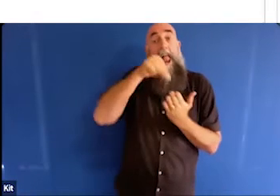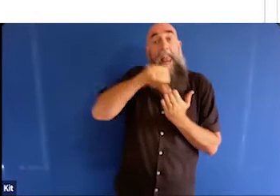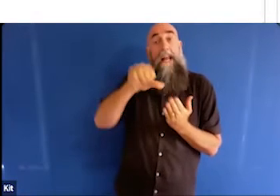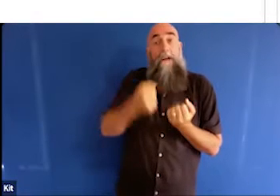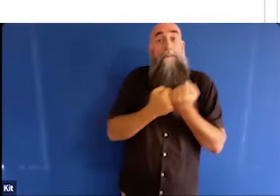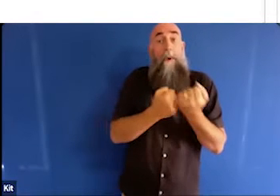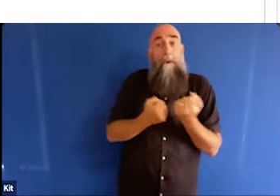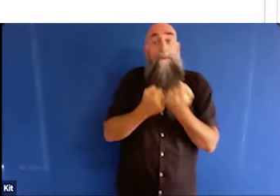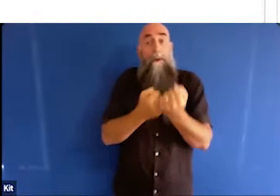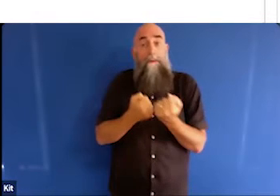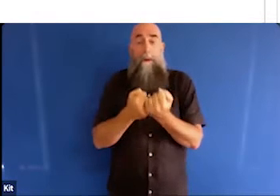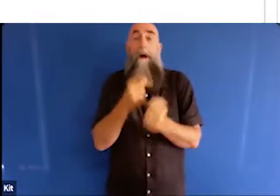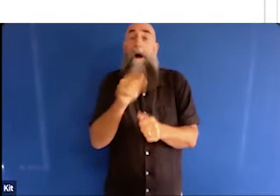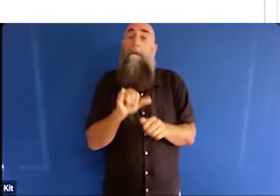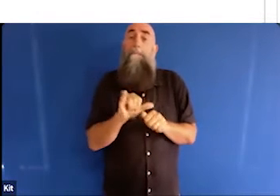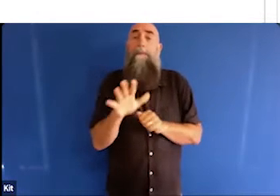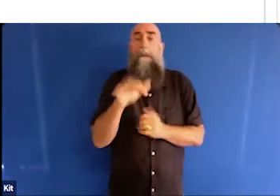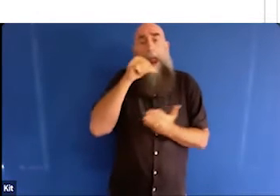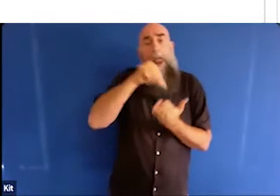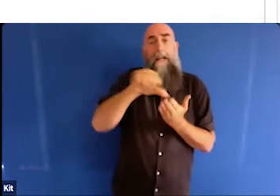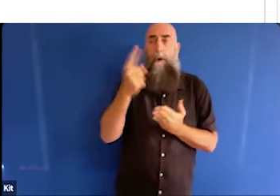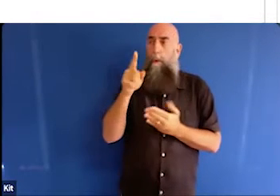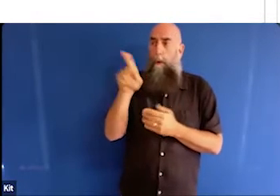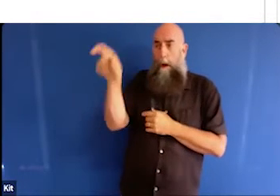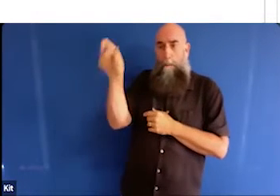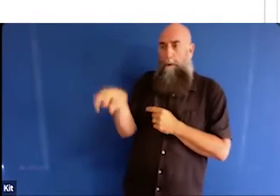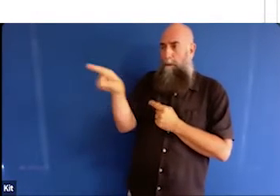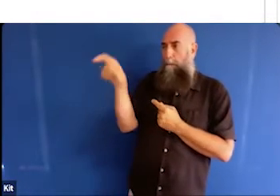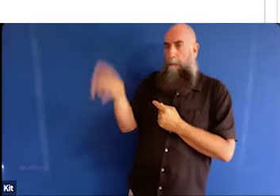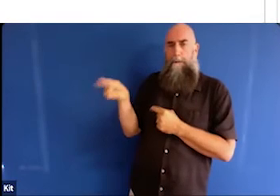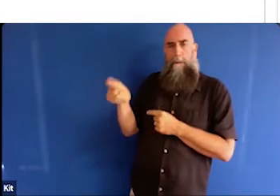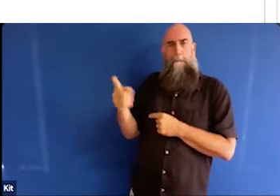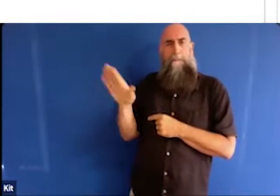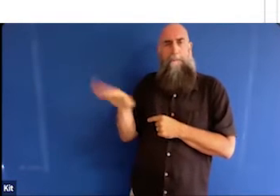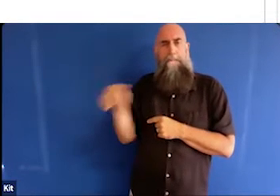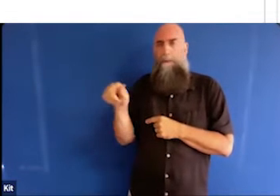key letters from people of calibre who are enthusiastic and knowledgeable about your work